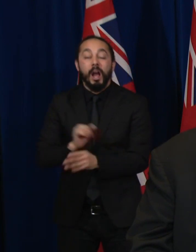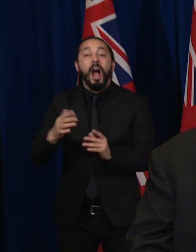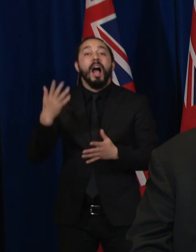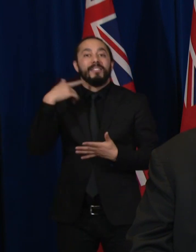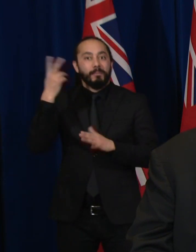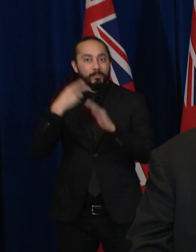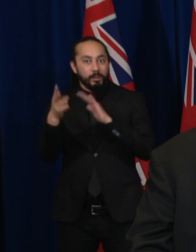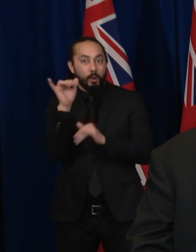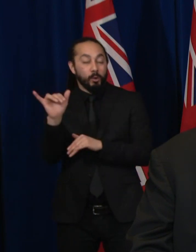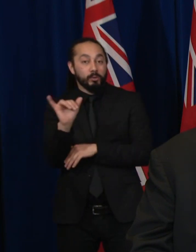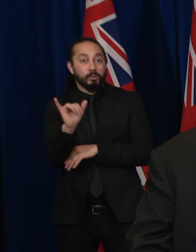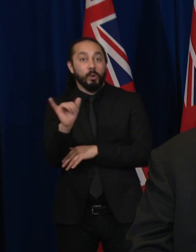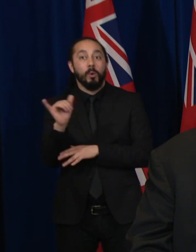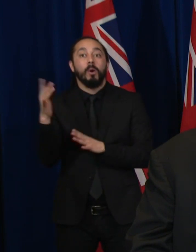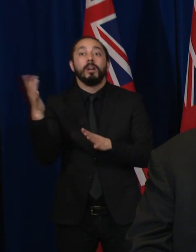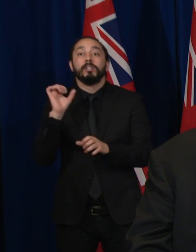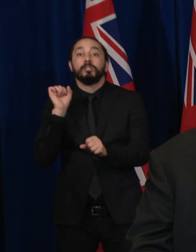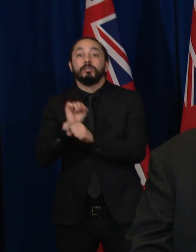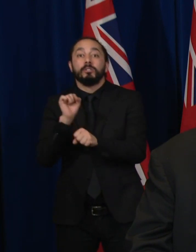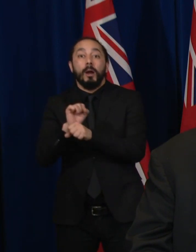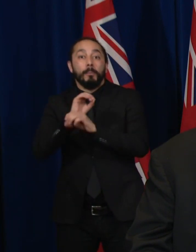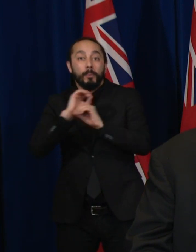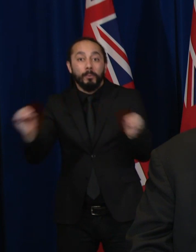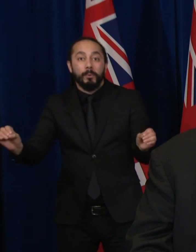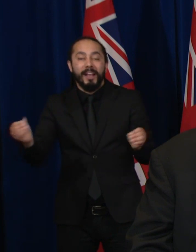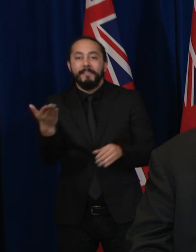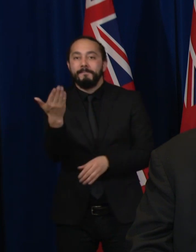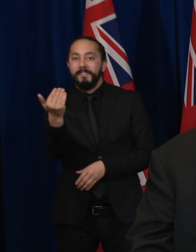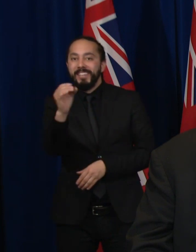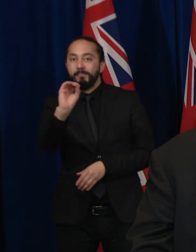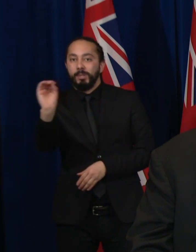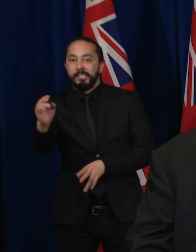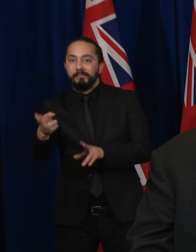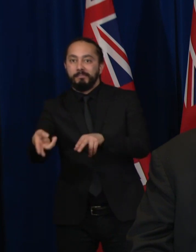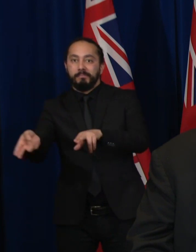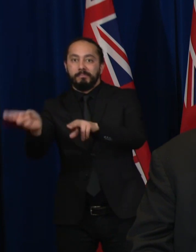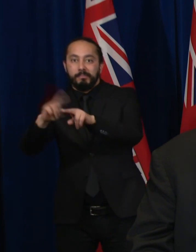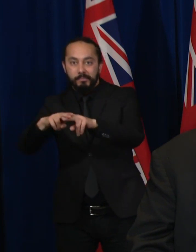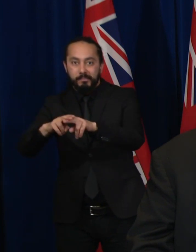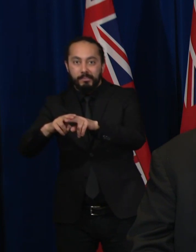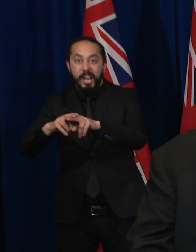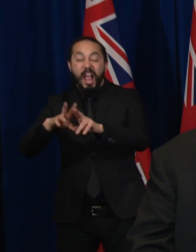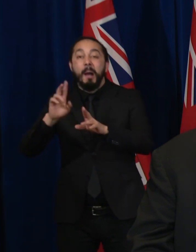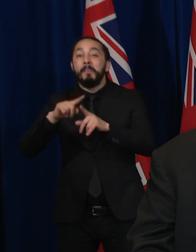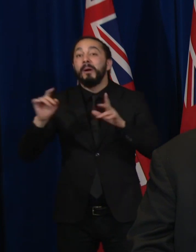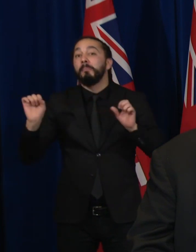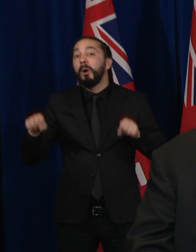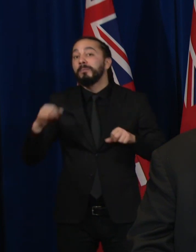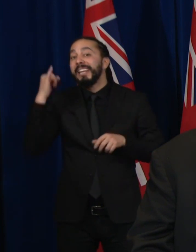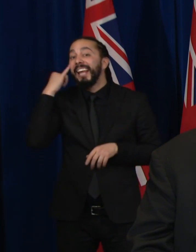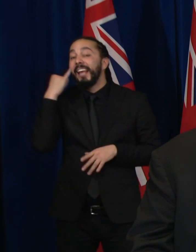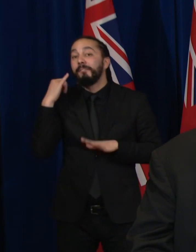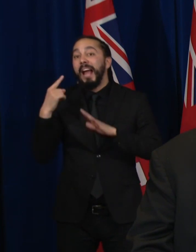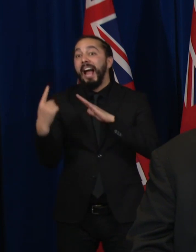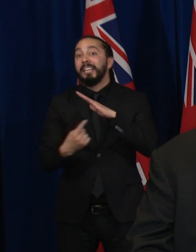unemployment and social isolation remaining in place until August. Does any of this match what you are